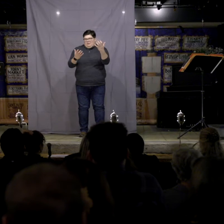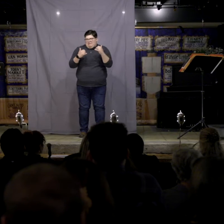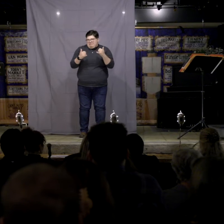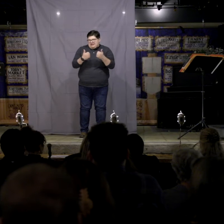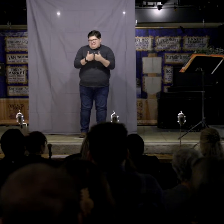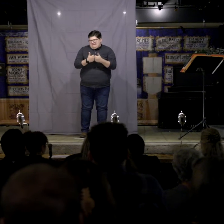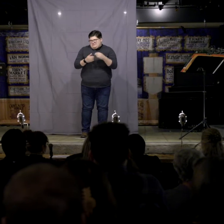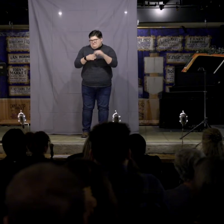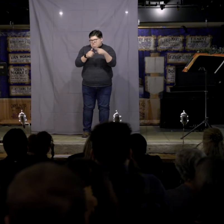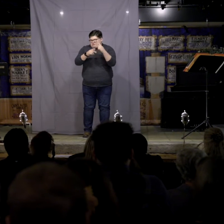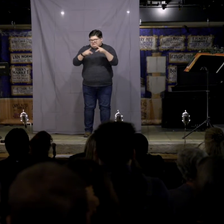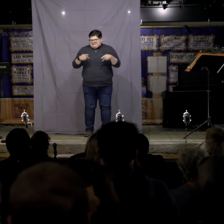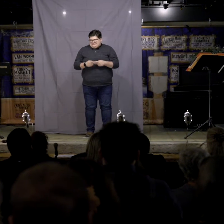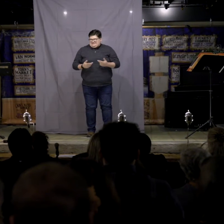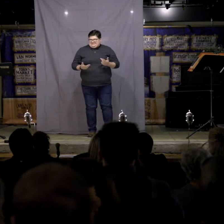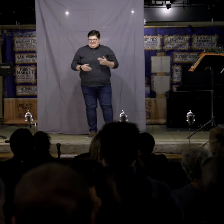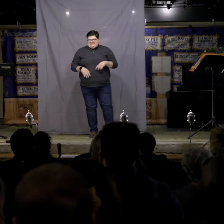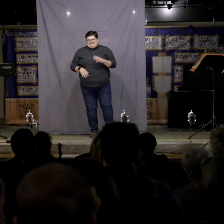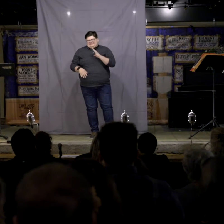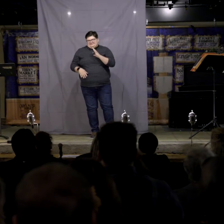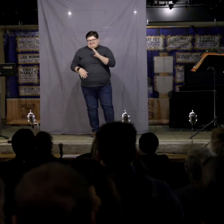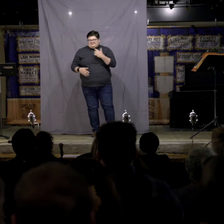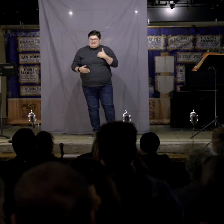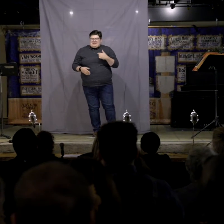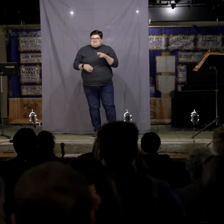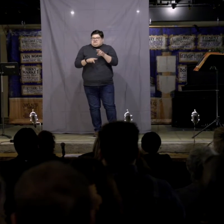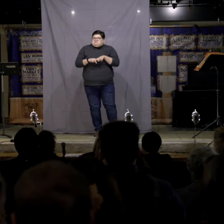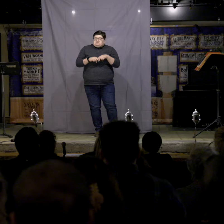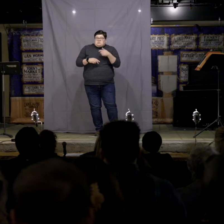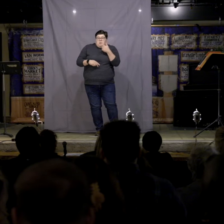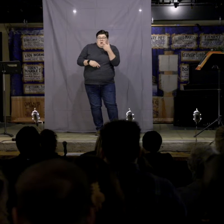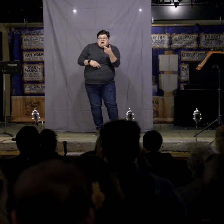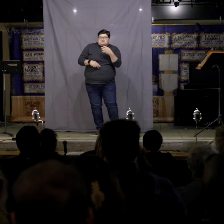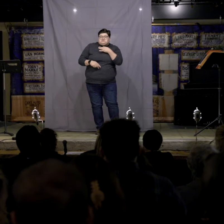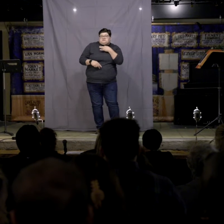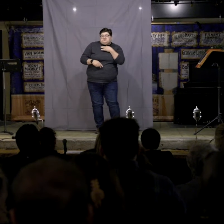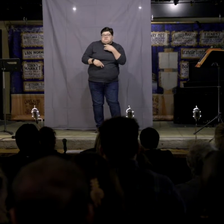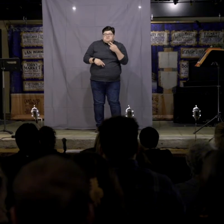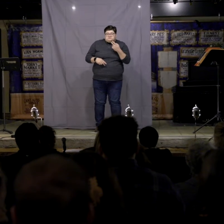So I thought, well, I'm just gonna watch and see what they do.